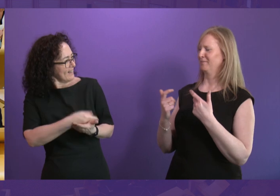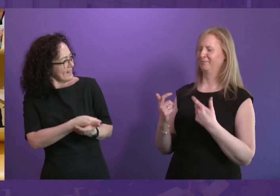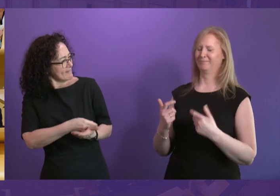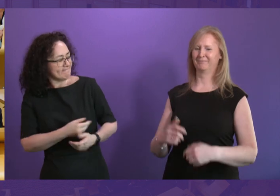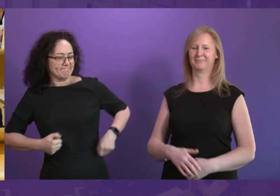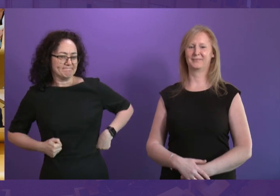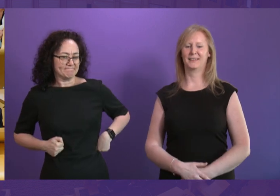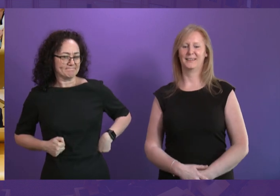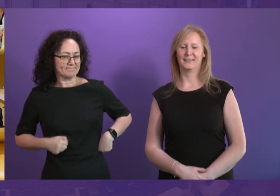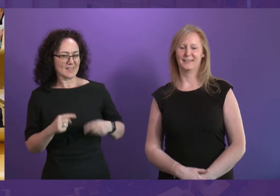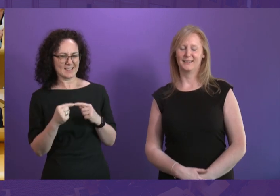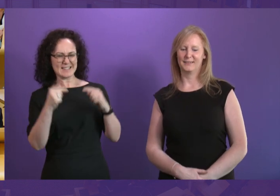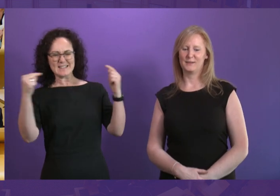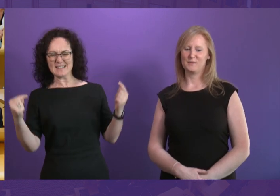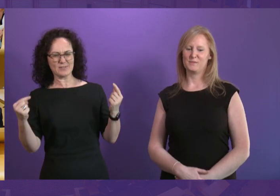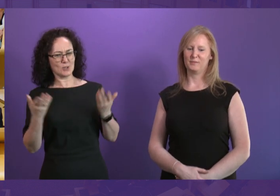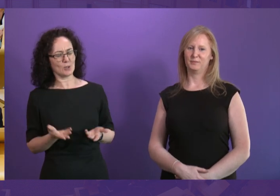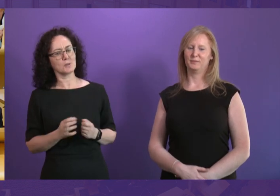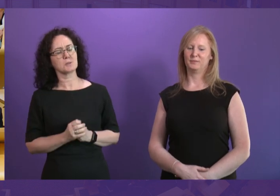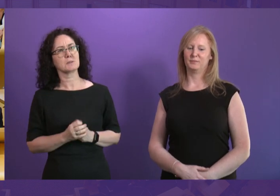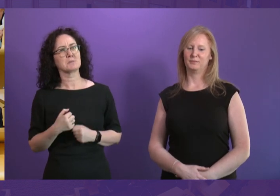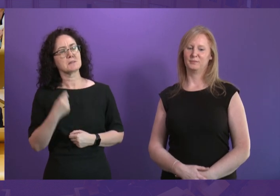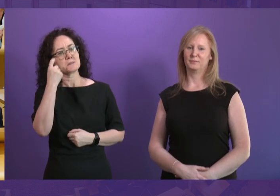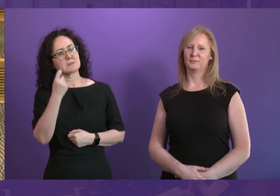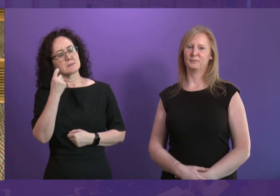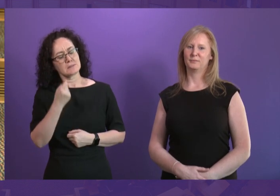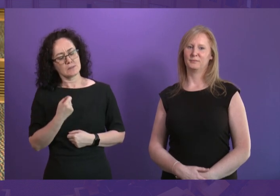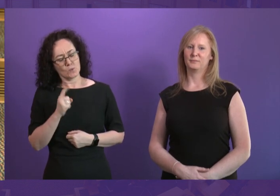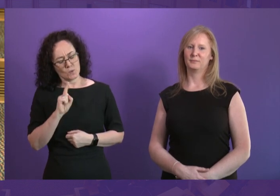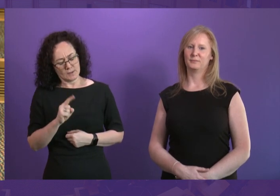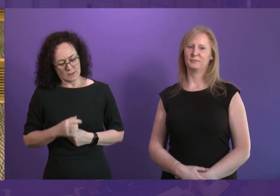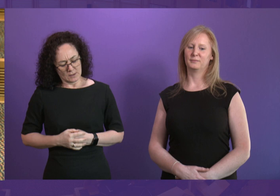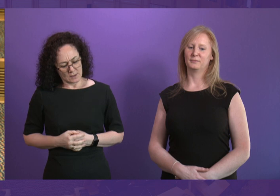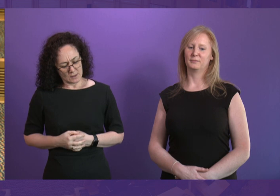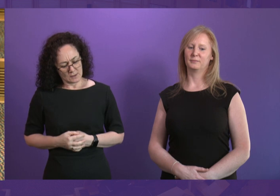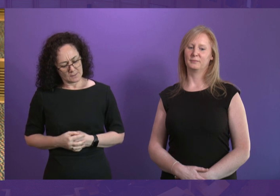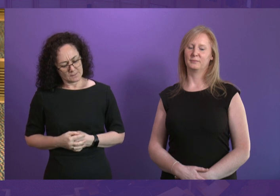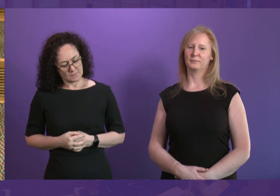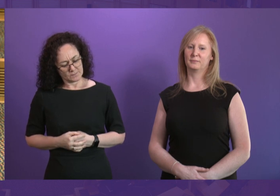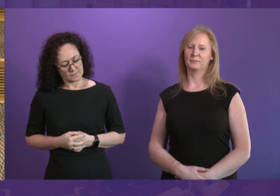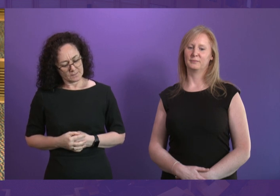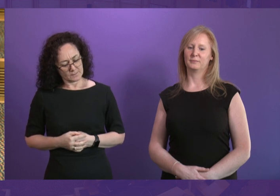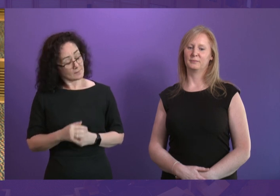on the levy, and it might be something to do with this. At the end of last year, the